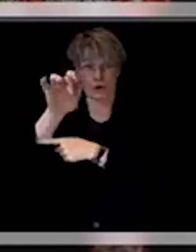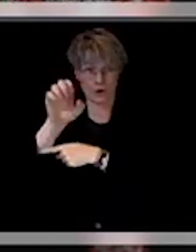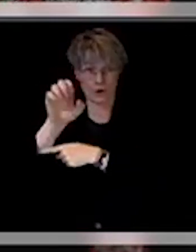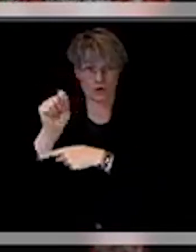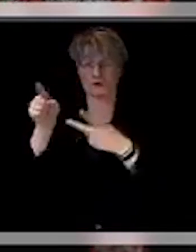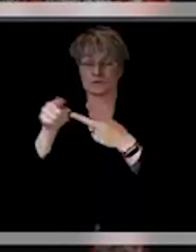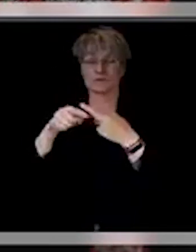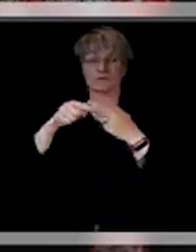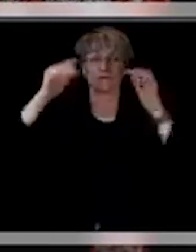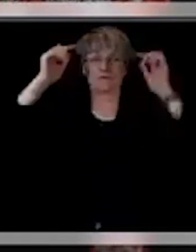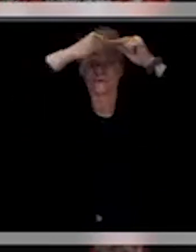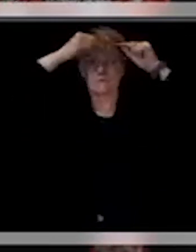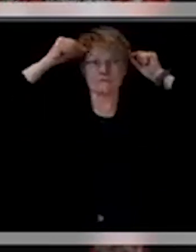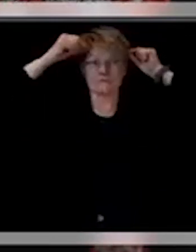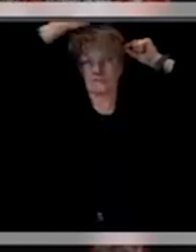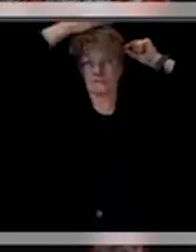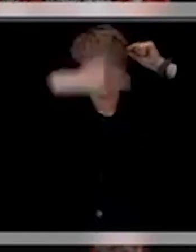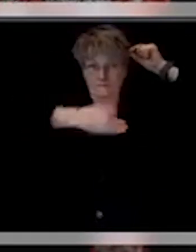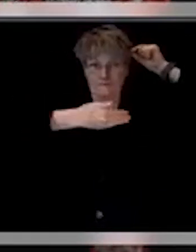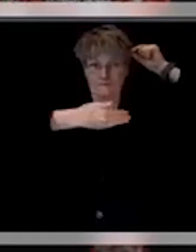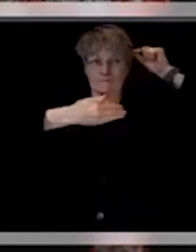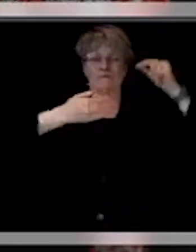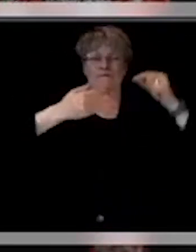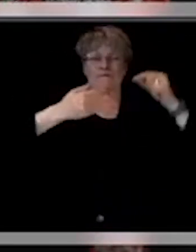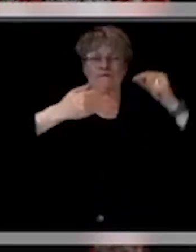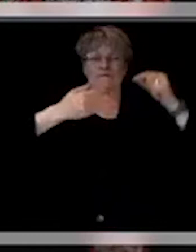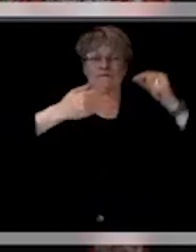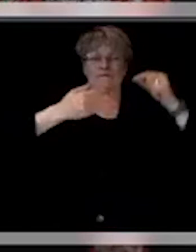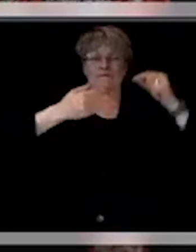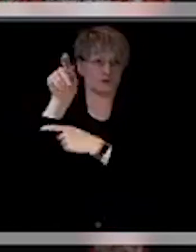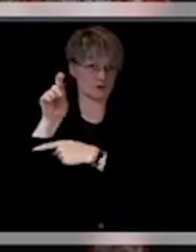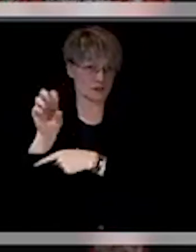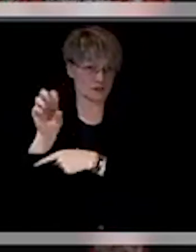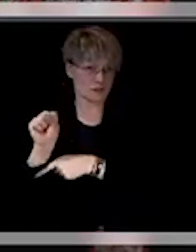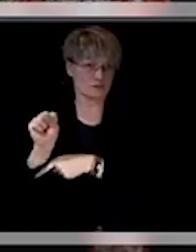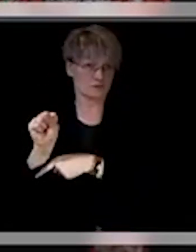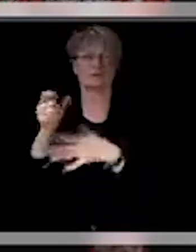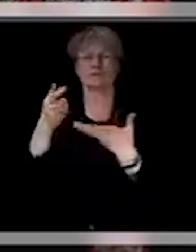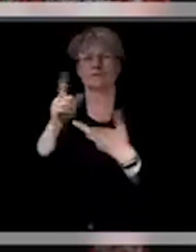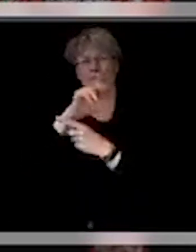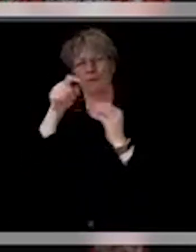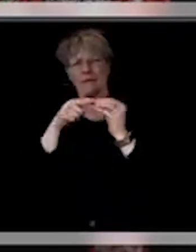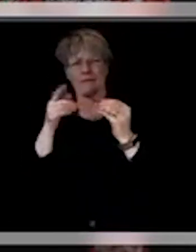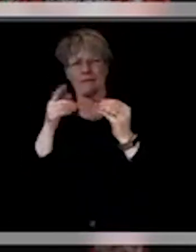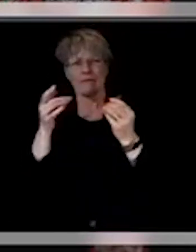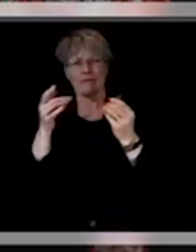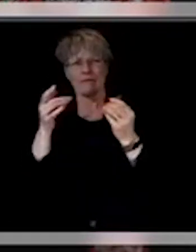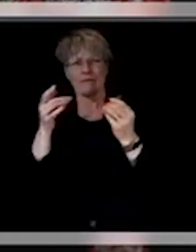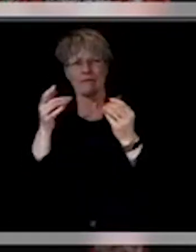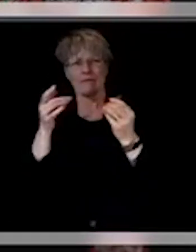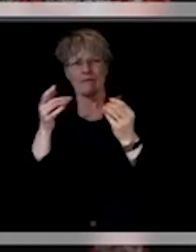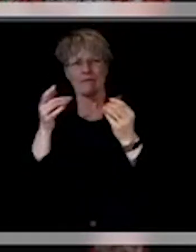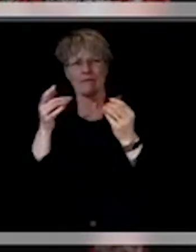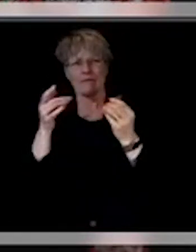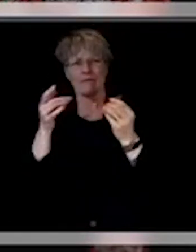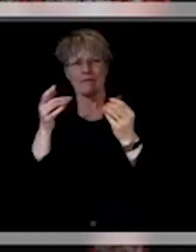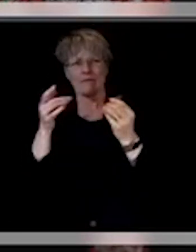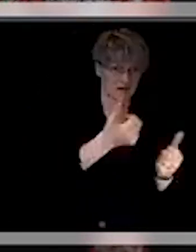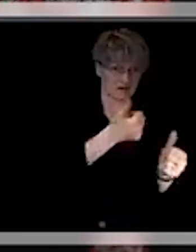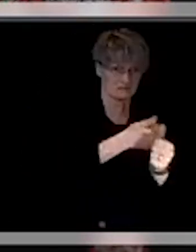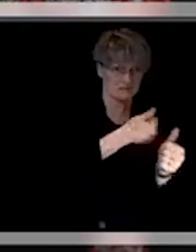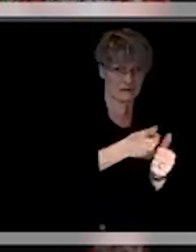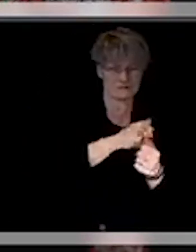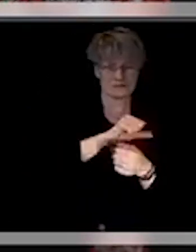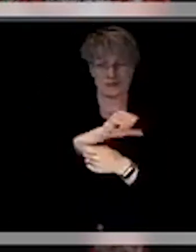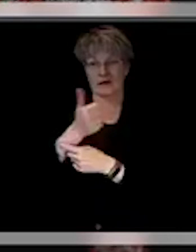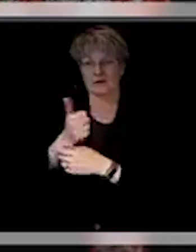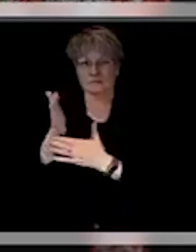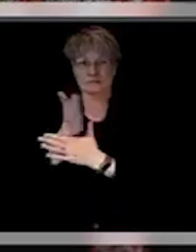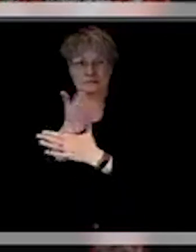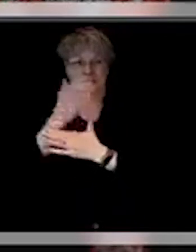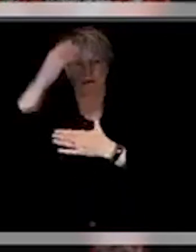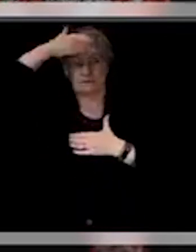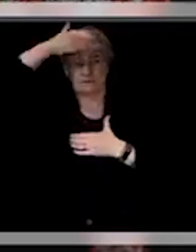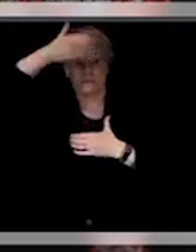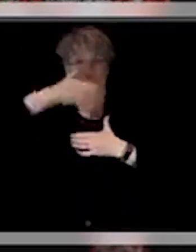members are expected to share it… so is there a shortage?